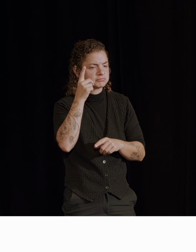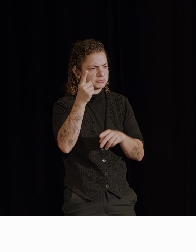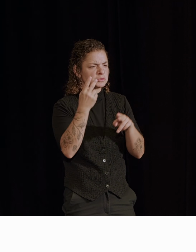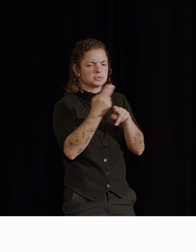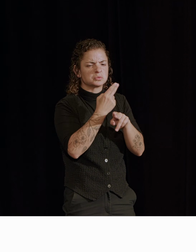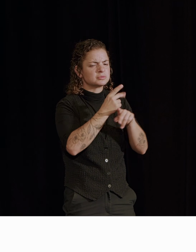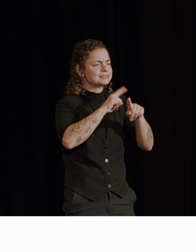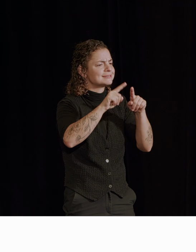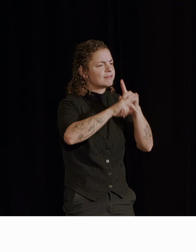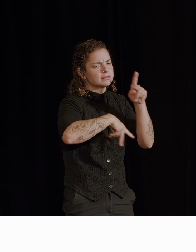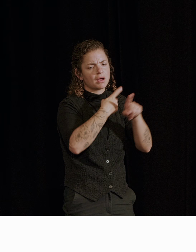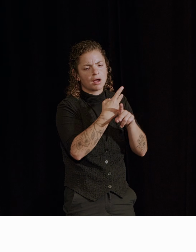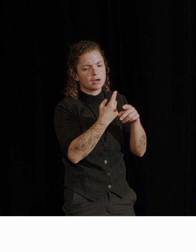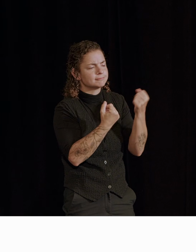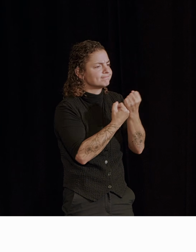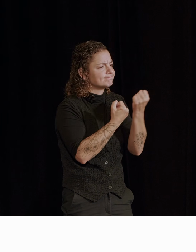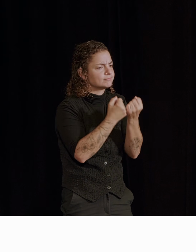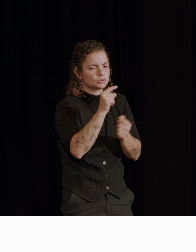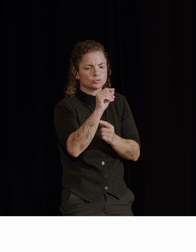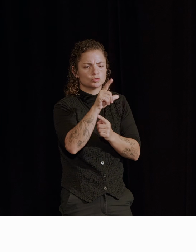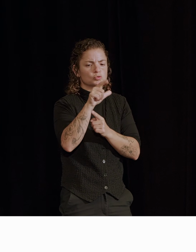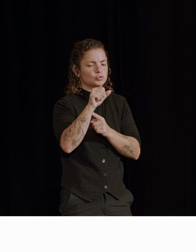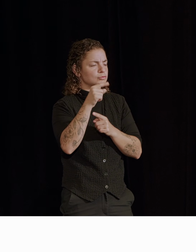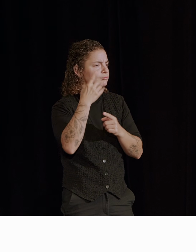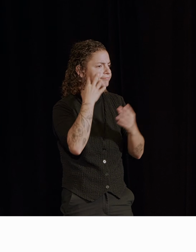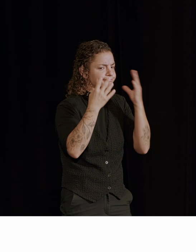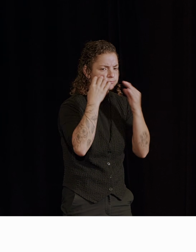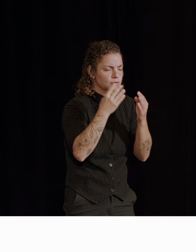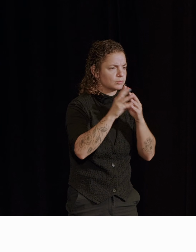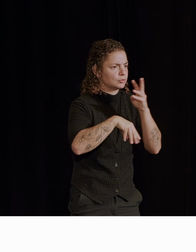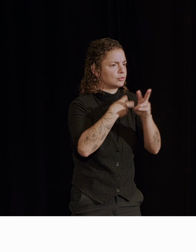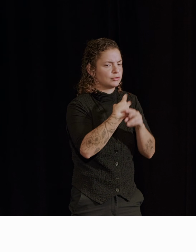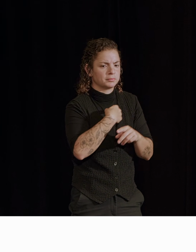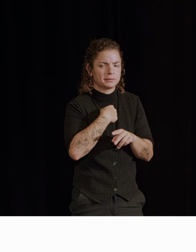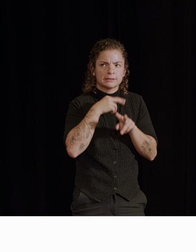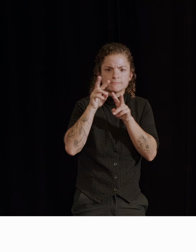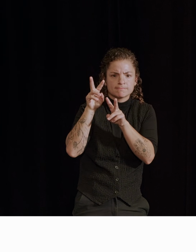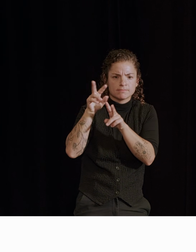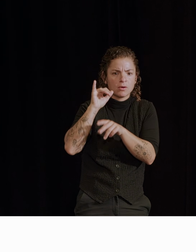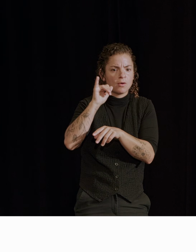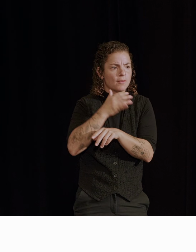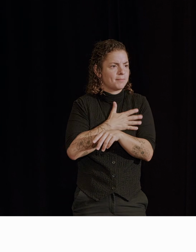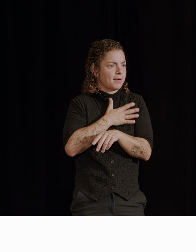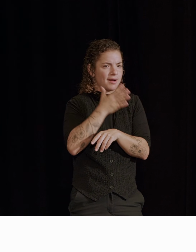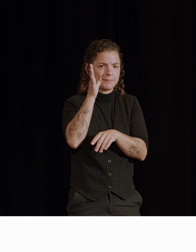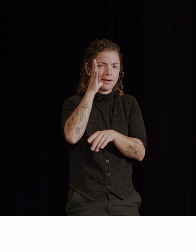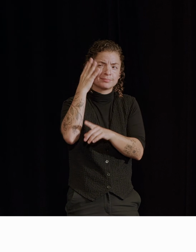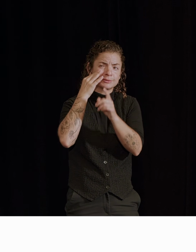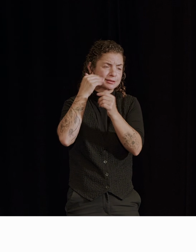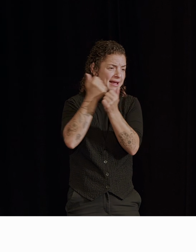to the world, gave me a pretty good front row seat onto where there were areas of opportunity,